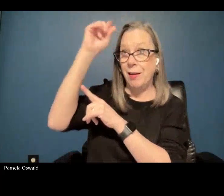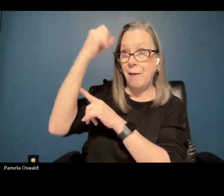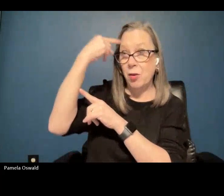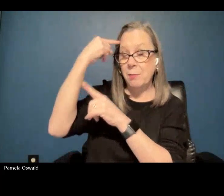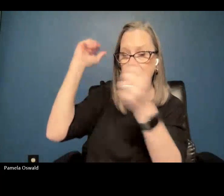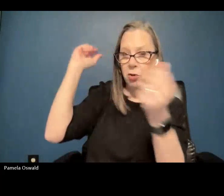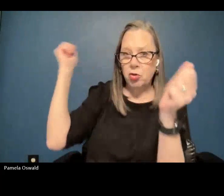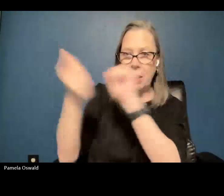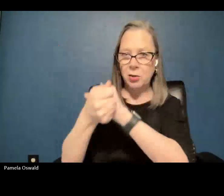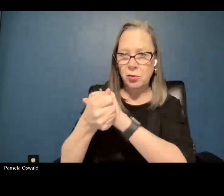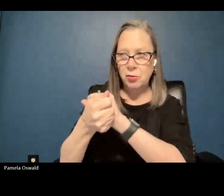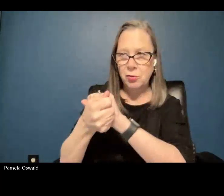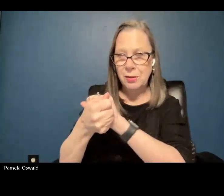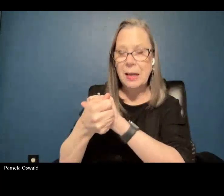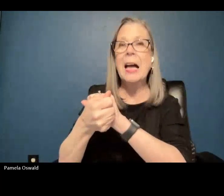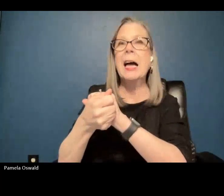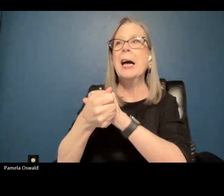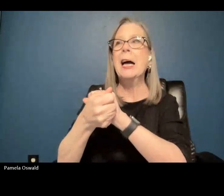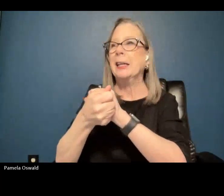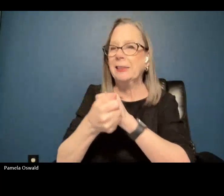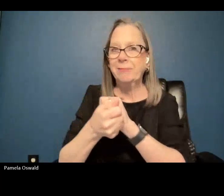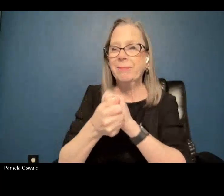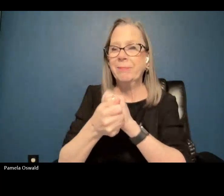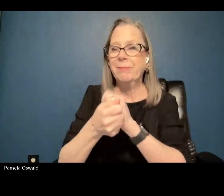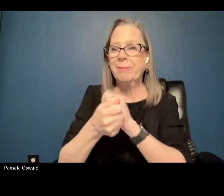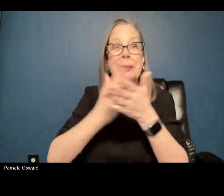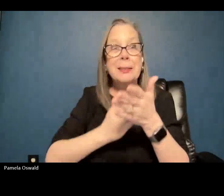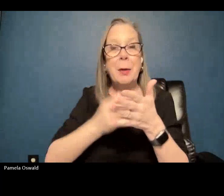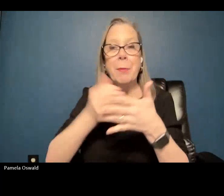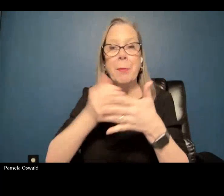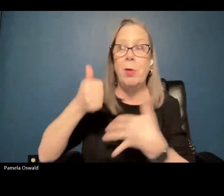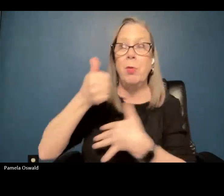priorities and some of the leadership that we had, of course.